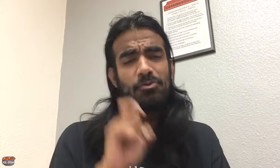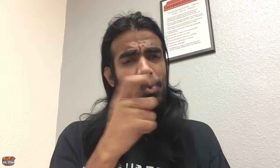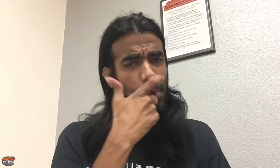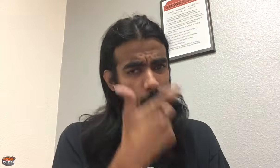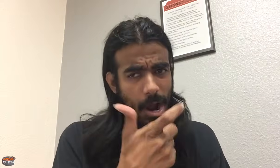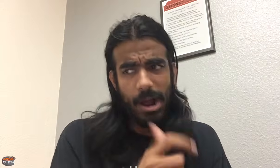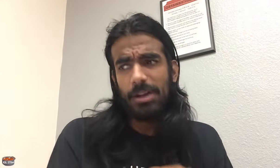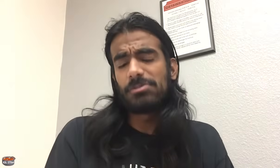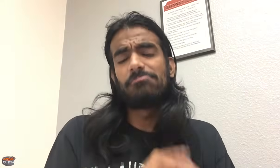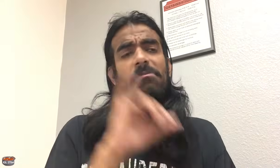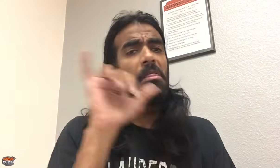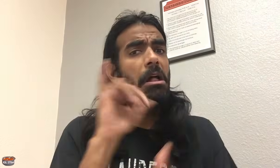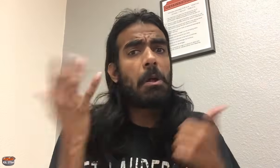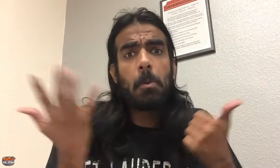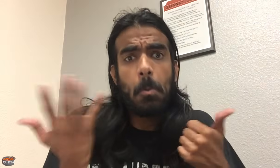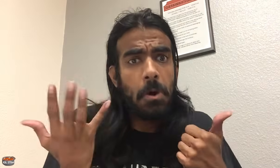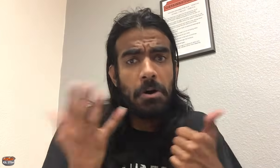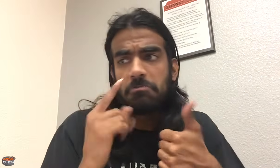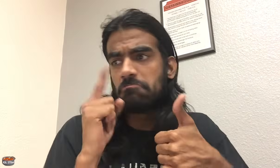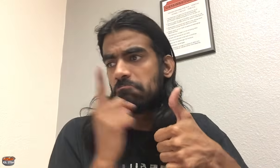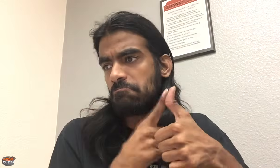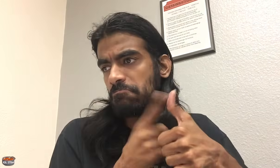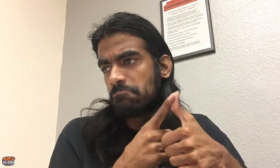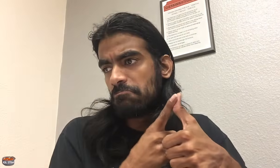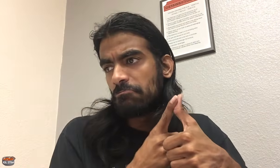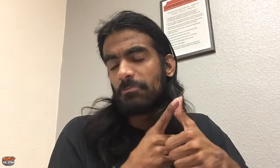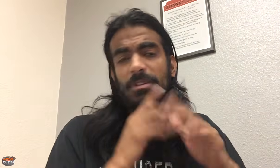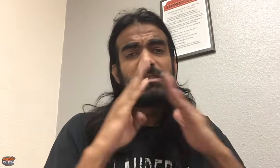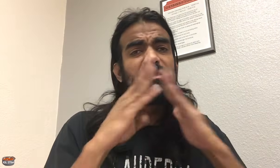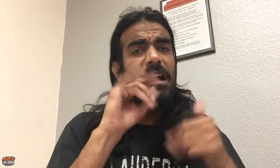They made amazing films! You should watch some. Some of the films